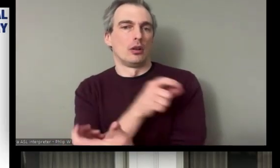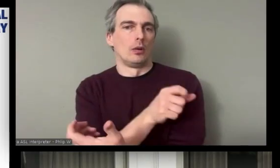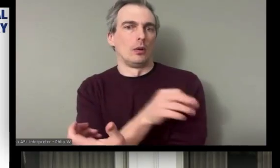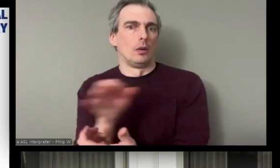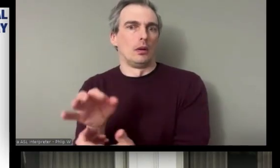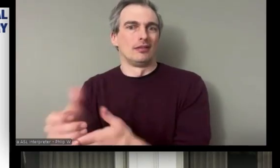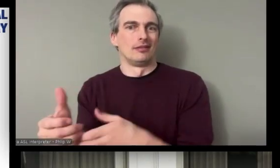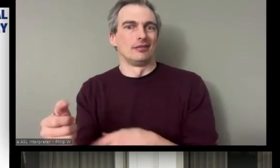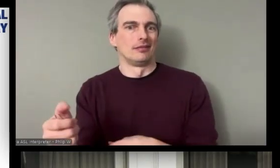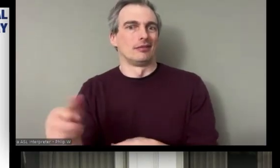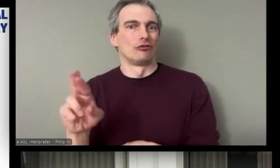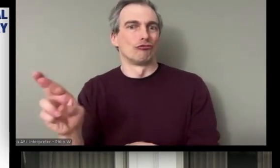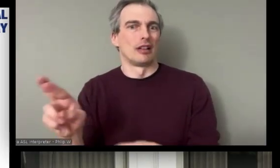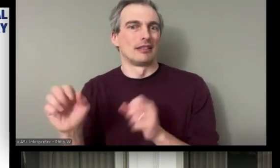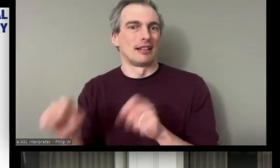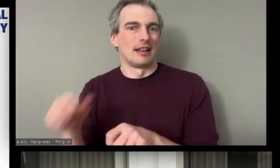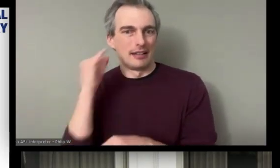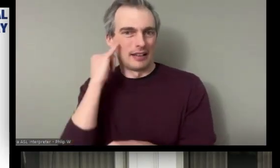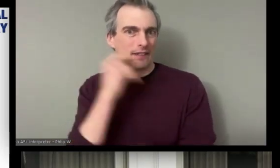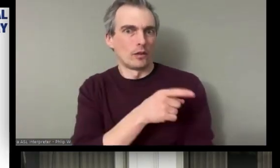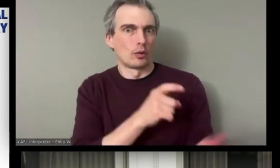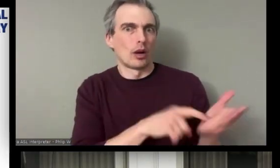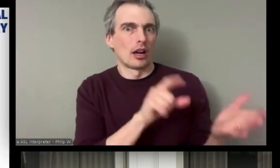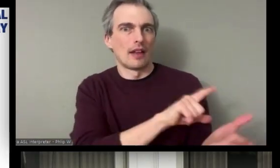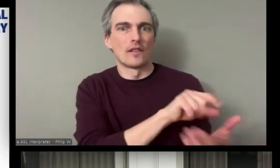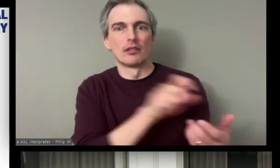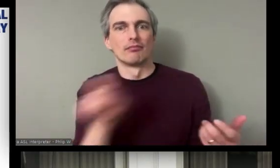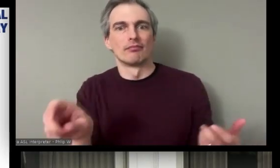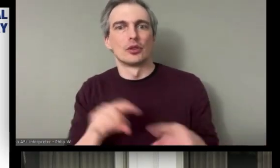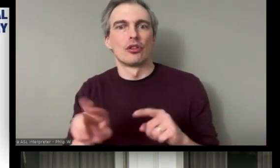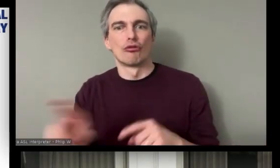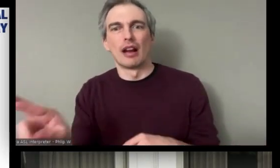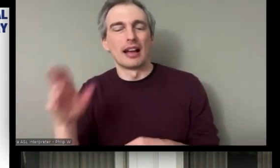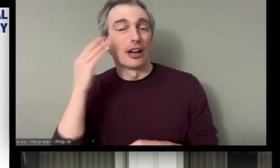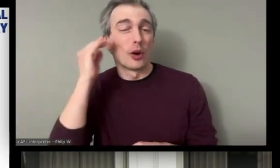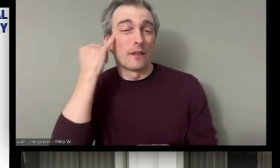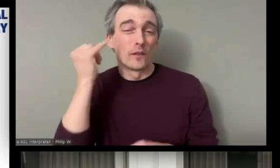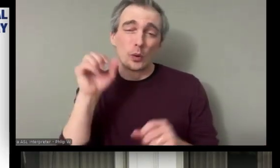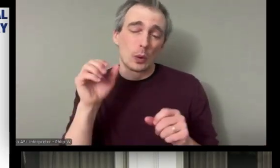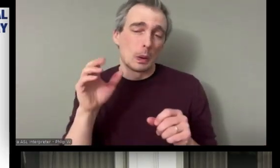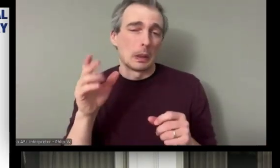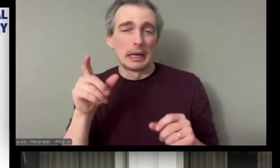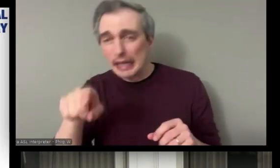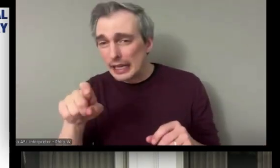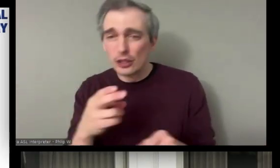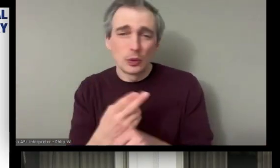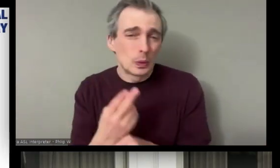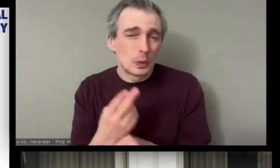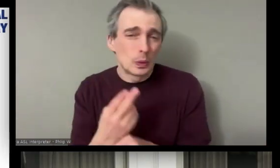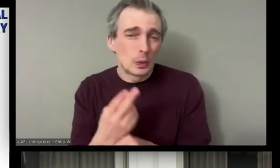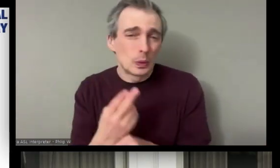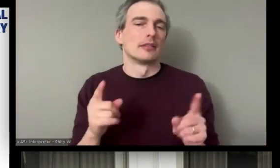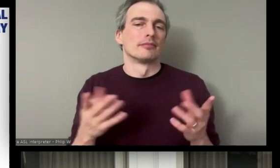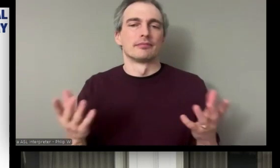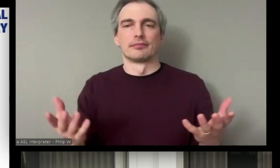to need to use in a system. But it's sort of there. And I guess it's probably something that can be in a problem -- at least an